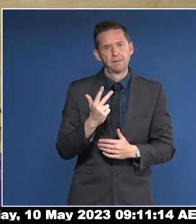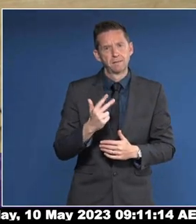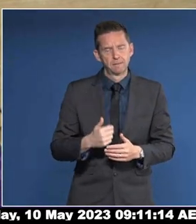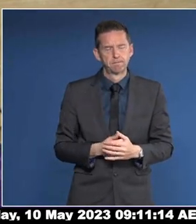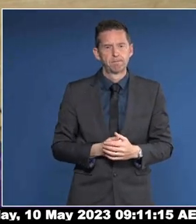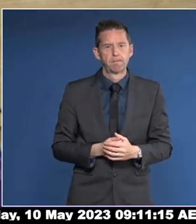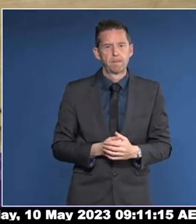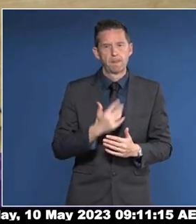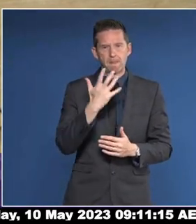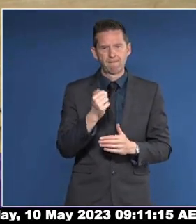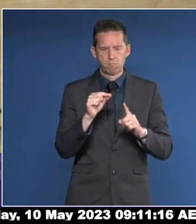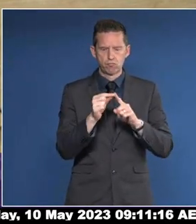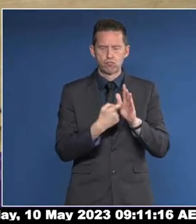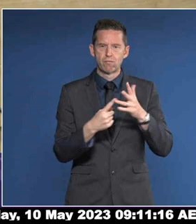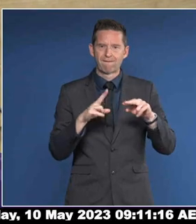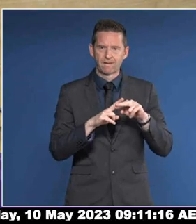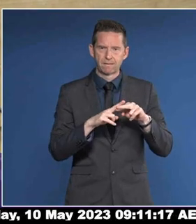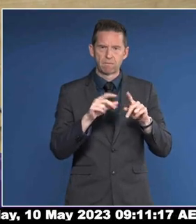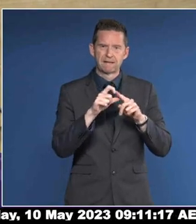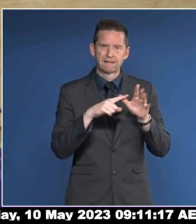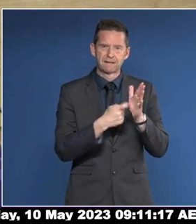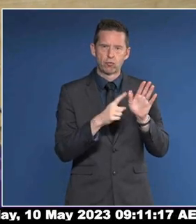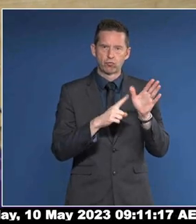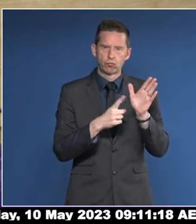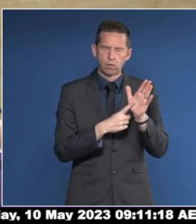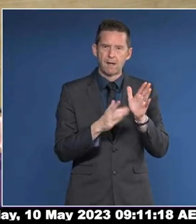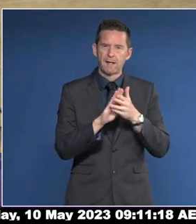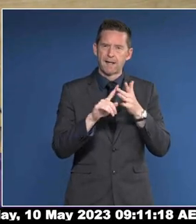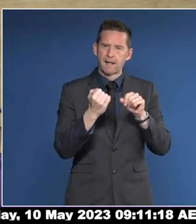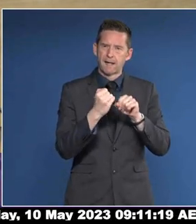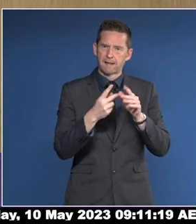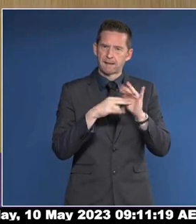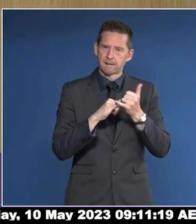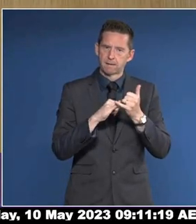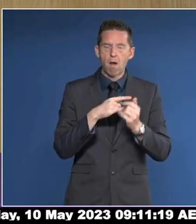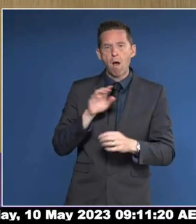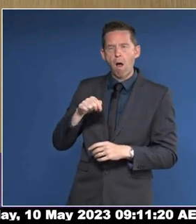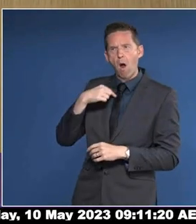Professor Darrell Higgins? I know Darrell Higgins. I'm not aware of the evidence that he provided.